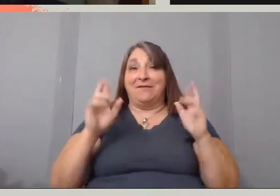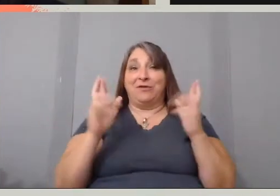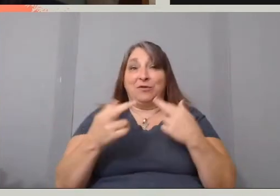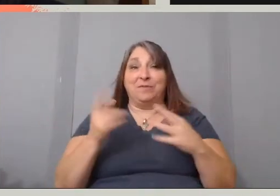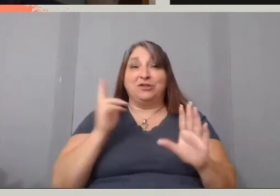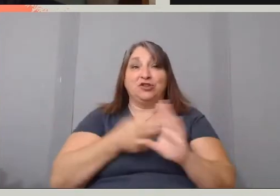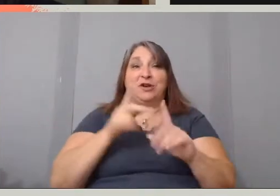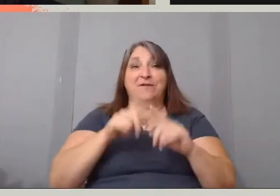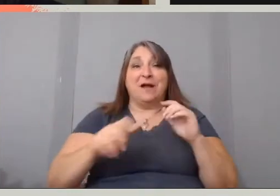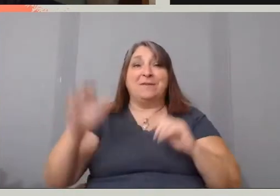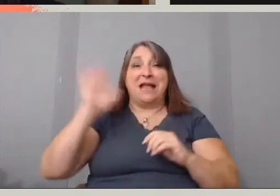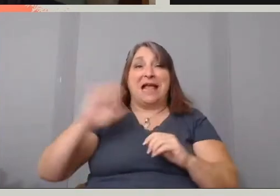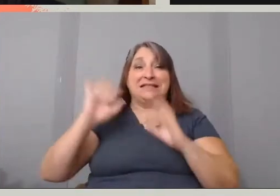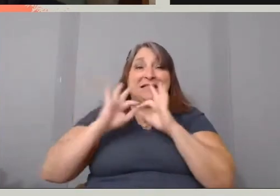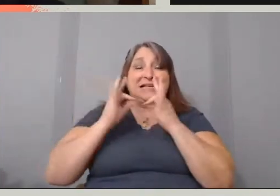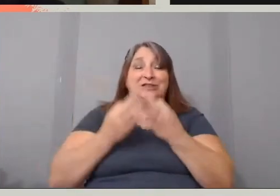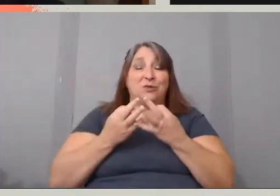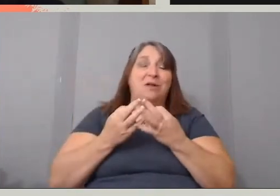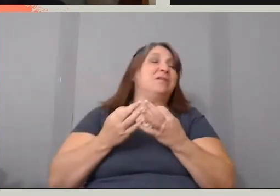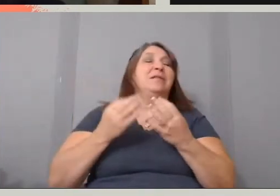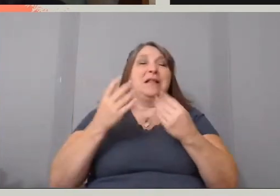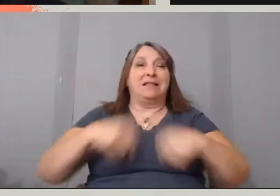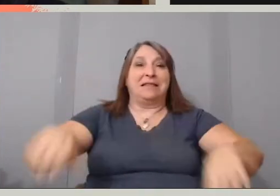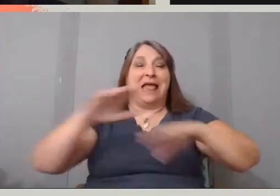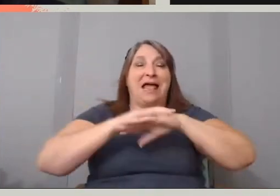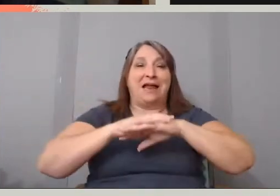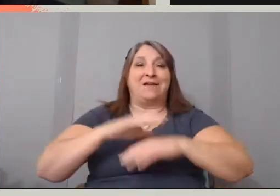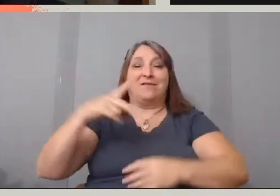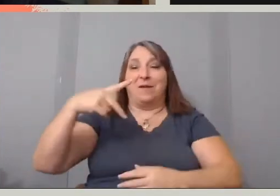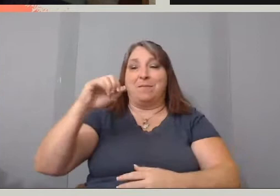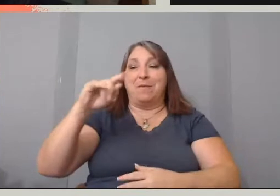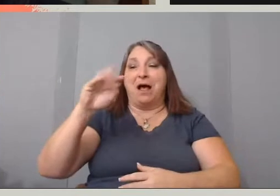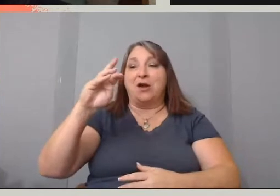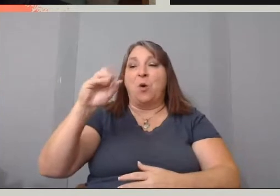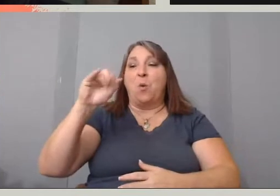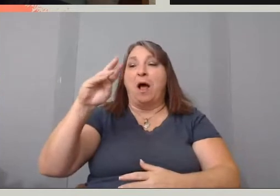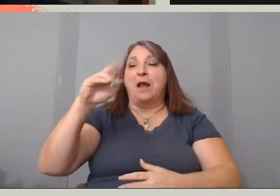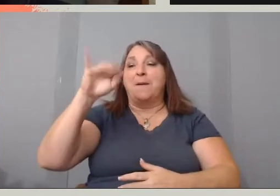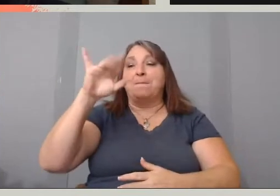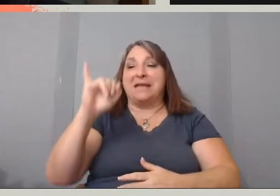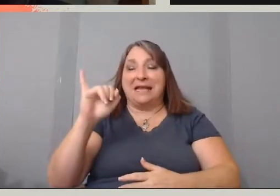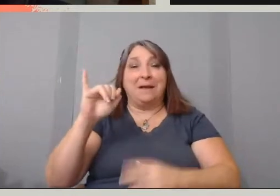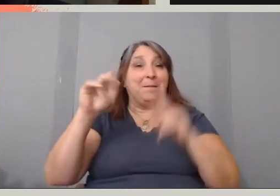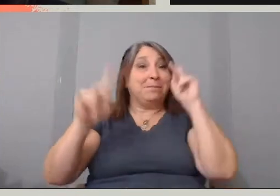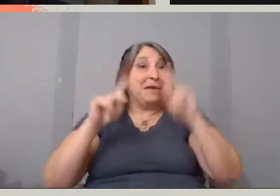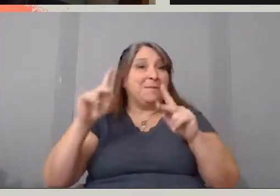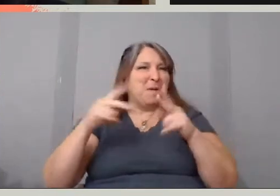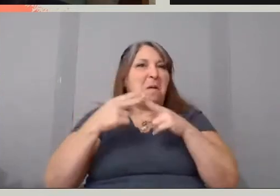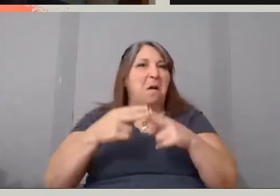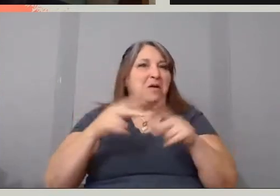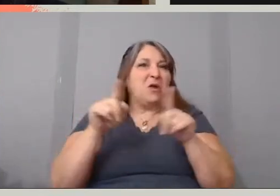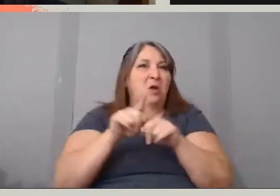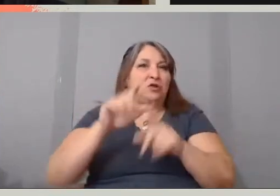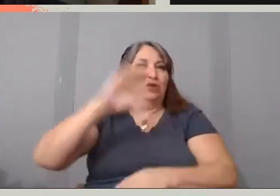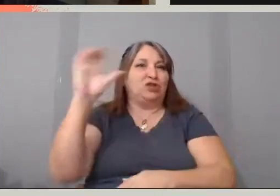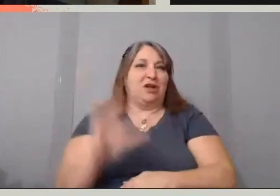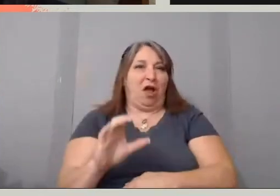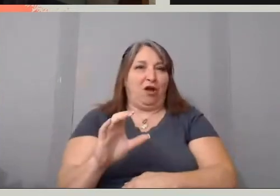of the Potawatomi people, sometimes known as Chicago. Before we get started, I just wanna offer a special word of thanks